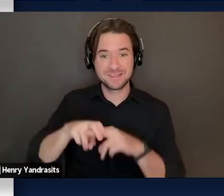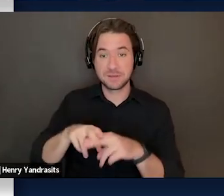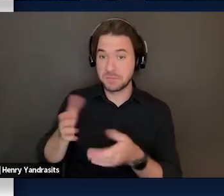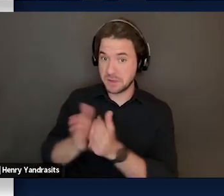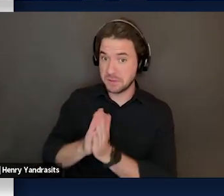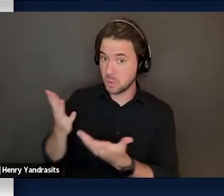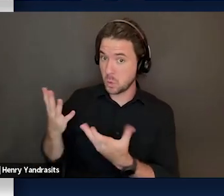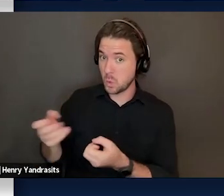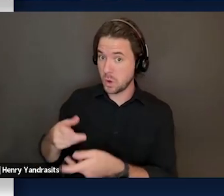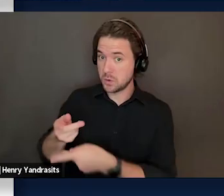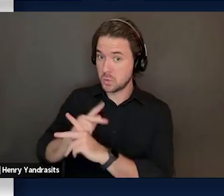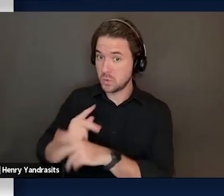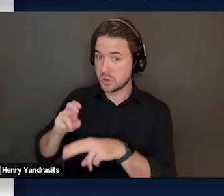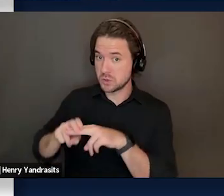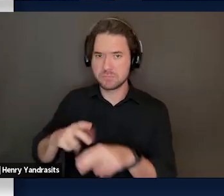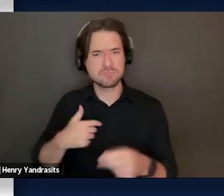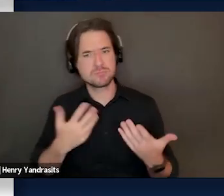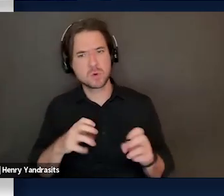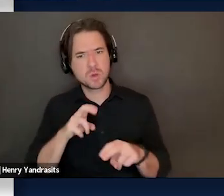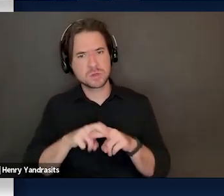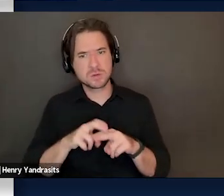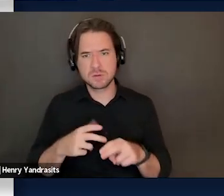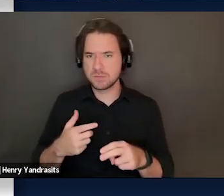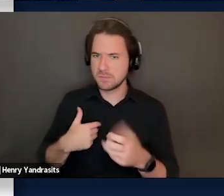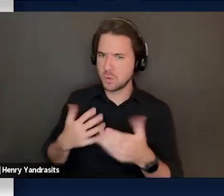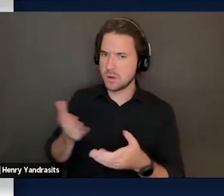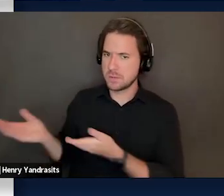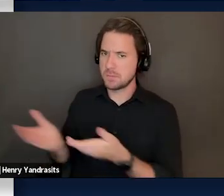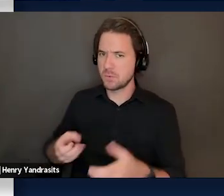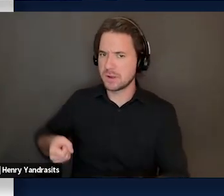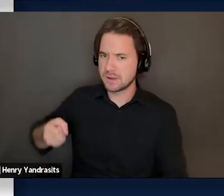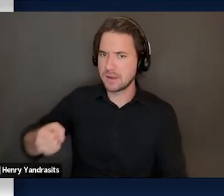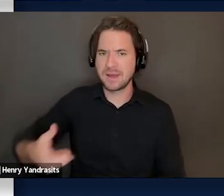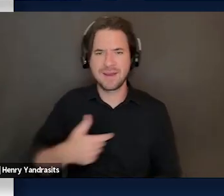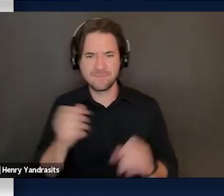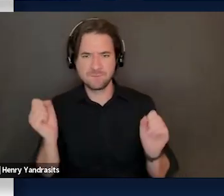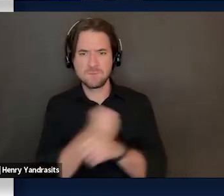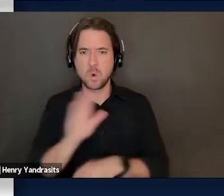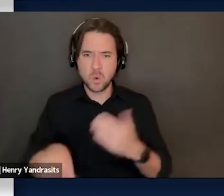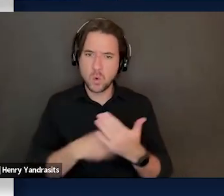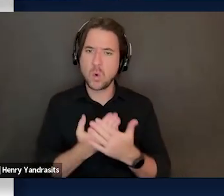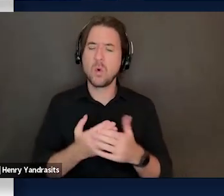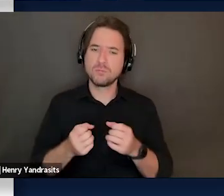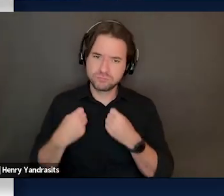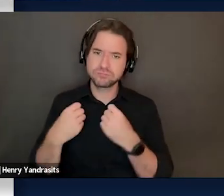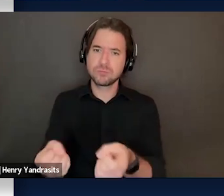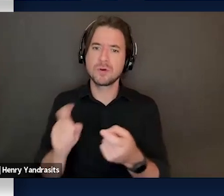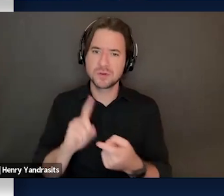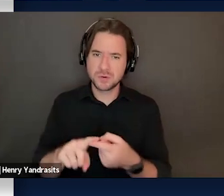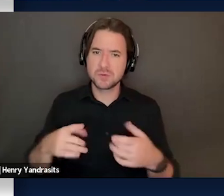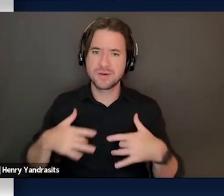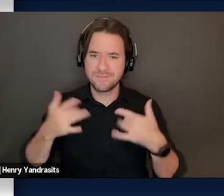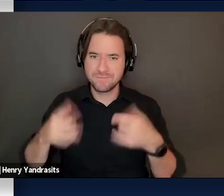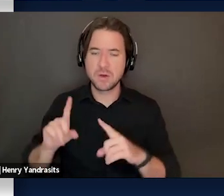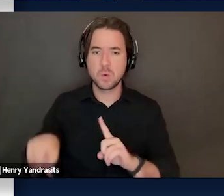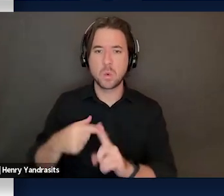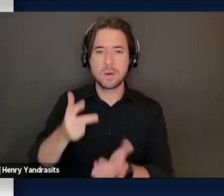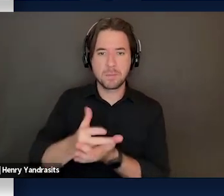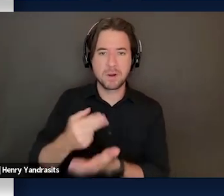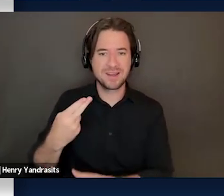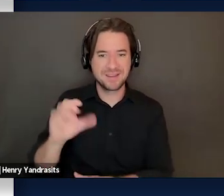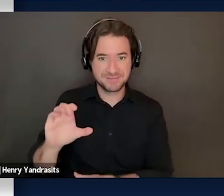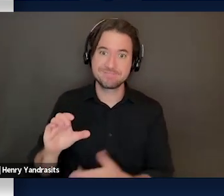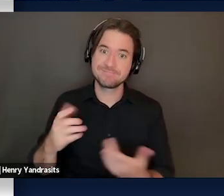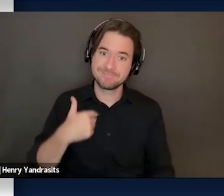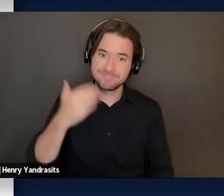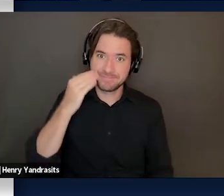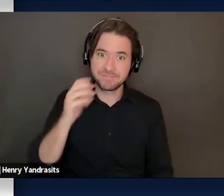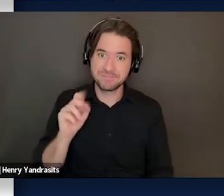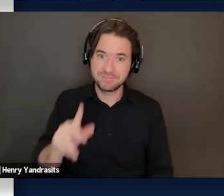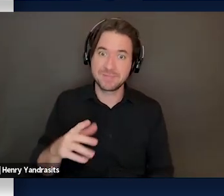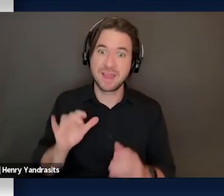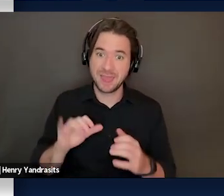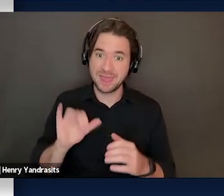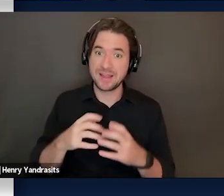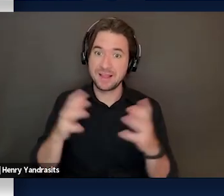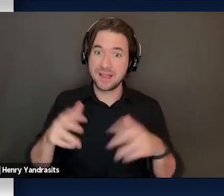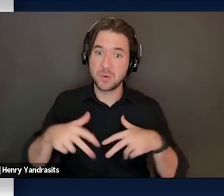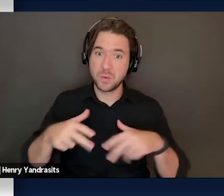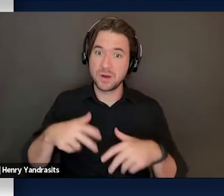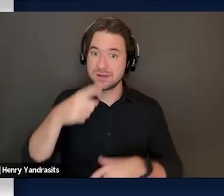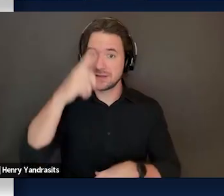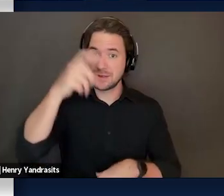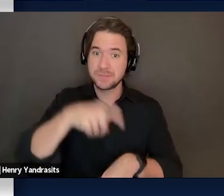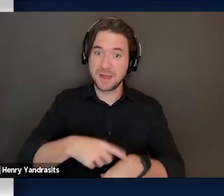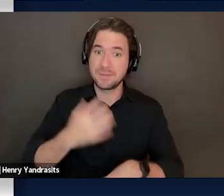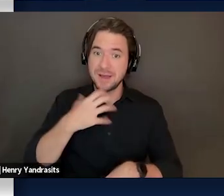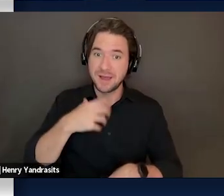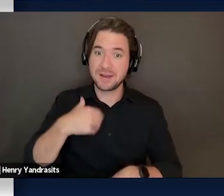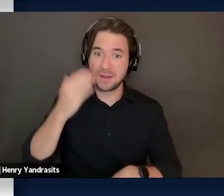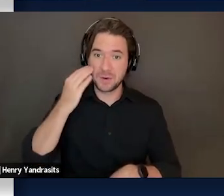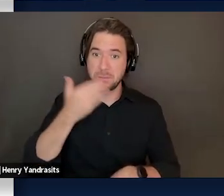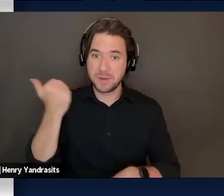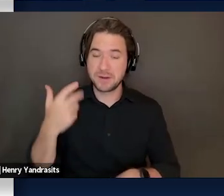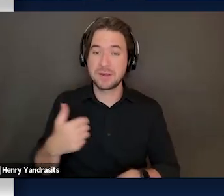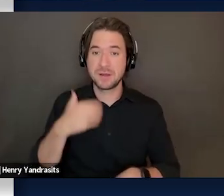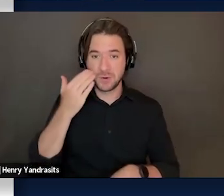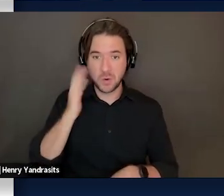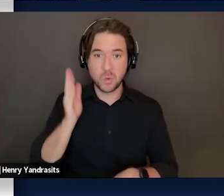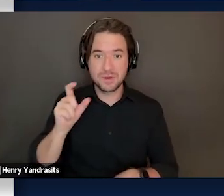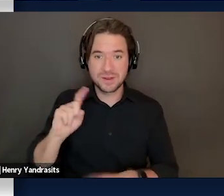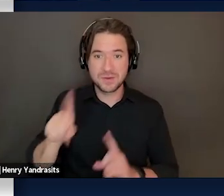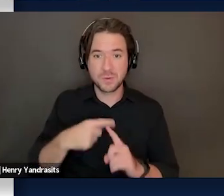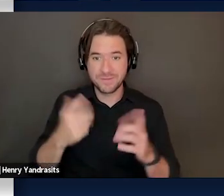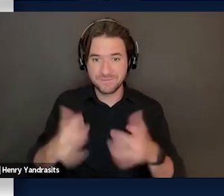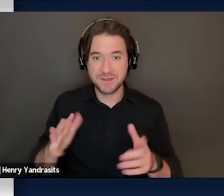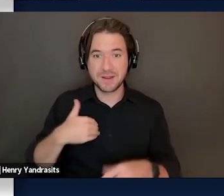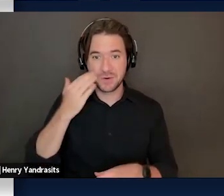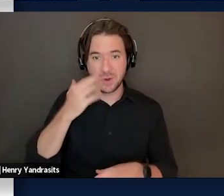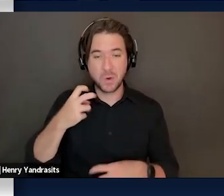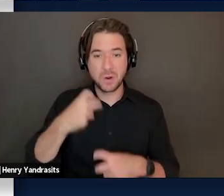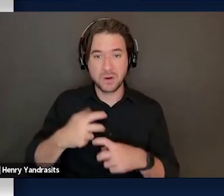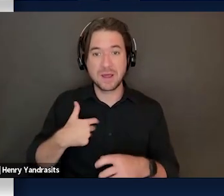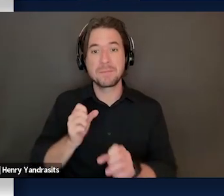And she says, I don't want a chair. And he's like, I want you to take your cane. And I literally fought him the whole way to the event. Once we got in the parking lot, and we parked in handicap parking, because I knew, okay, that's a lot of walking, and it's the summertime, it's hot, I know better, I know I'm gonna need when I'm done, I know it's gonna be hard, and I'm glad that he made me.